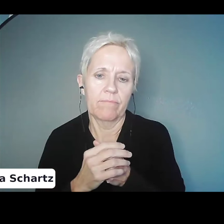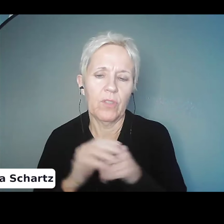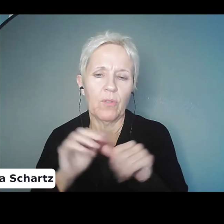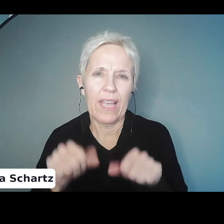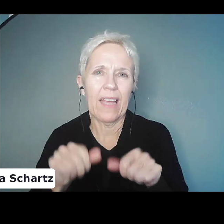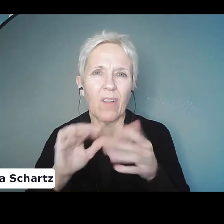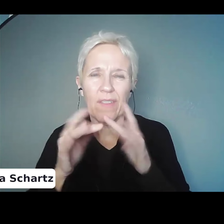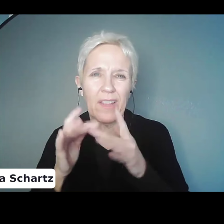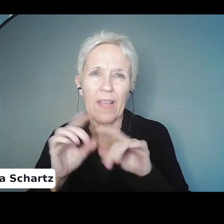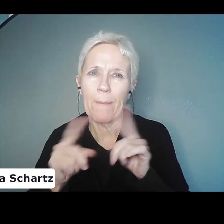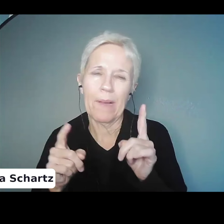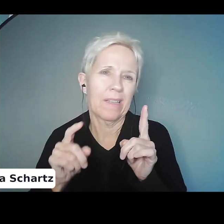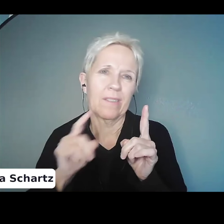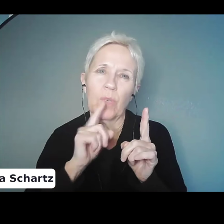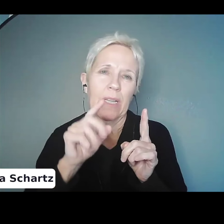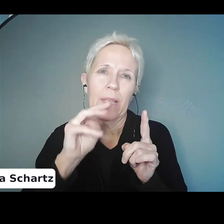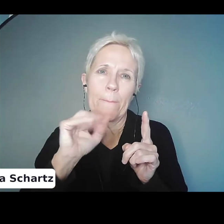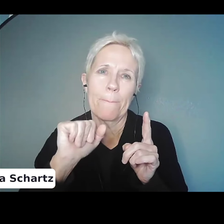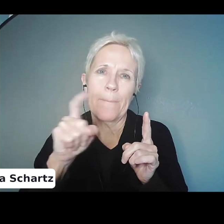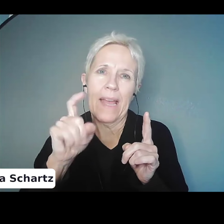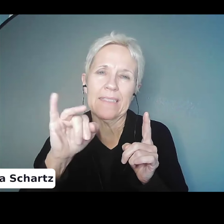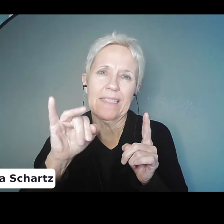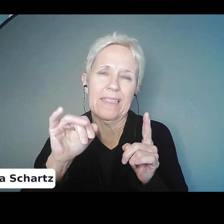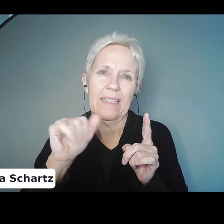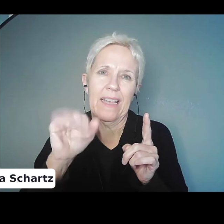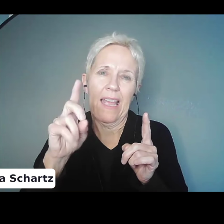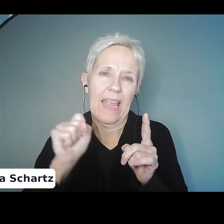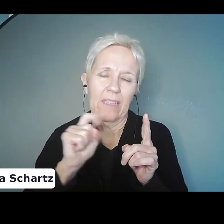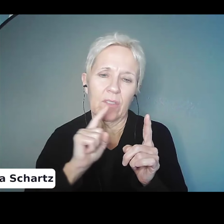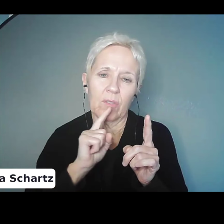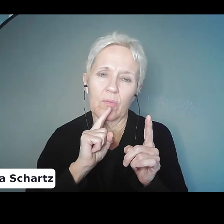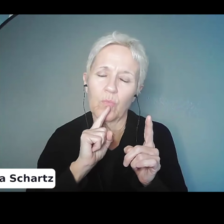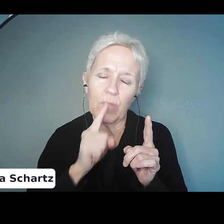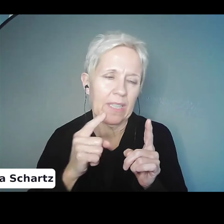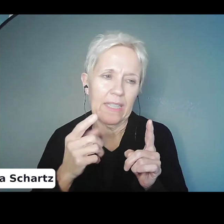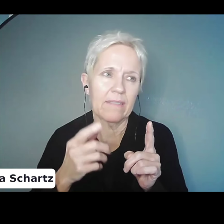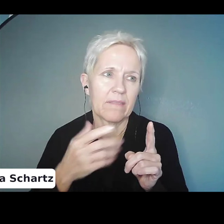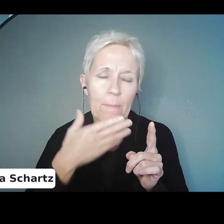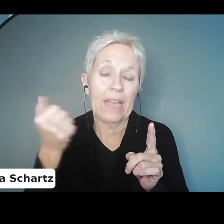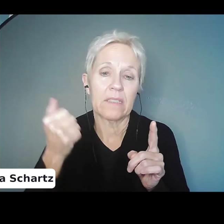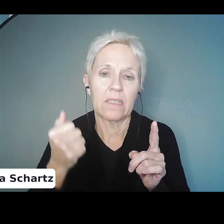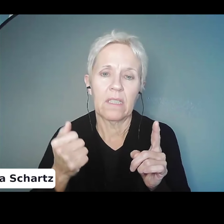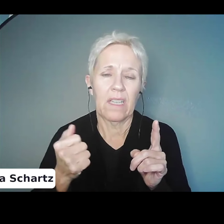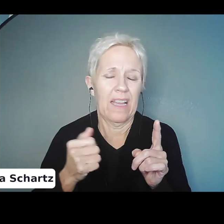Maxi aids carries the most.